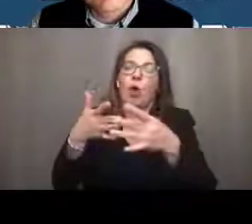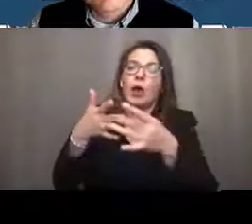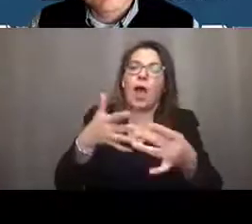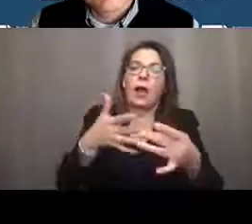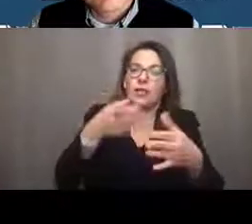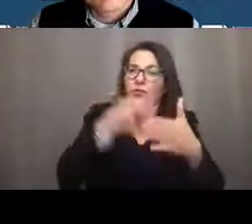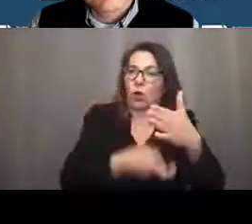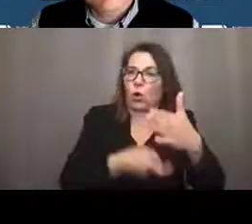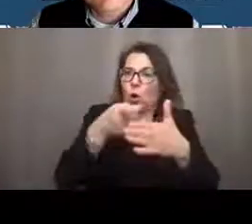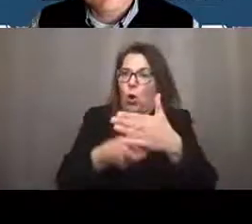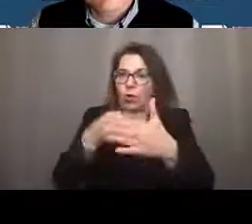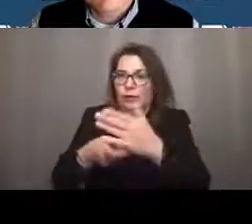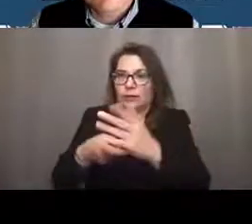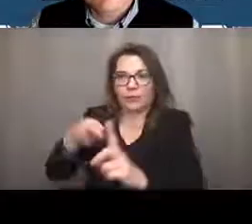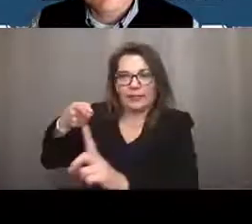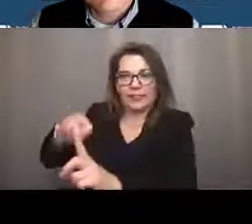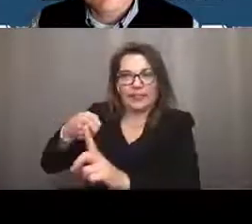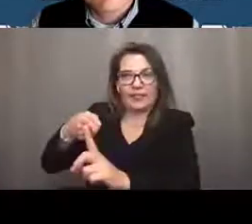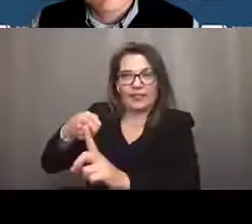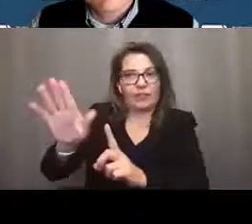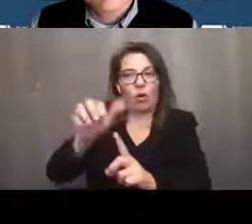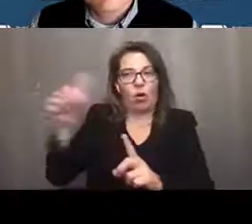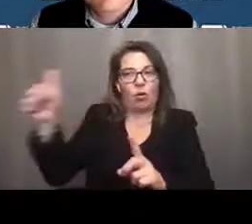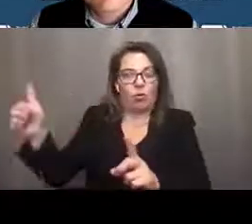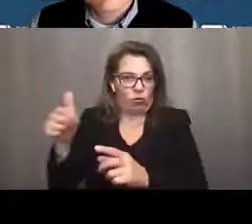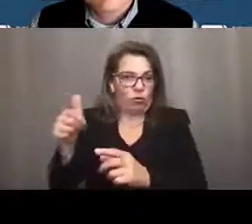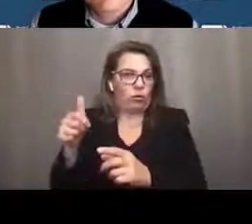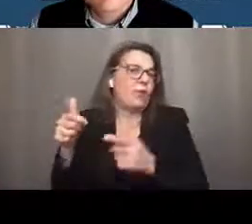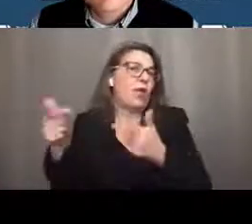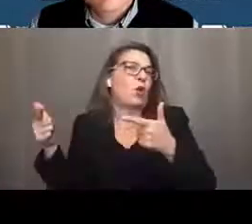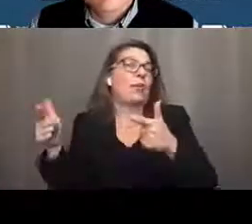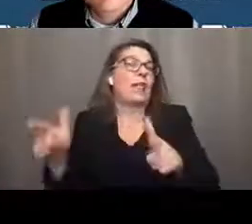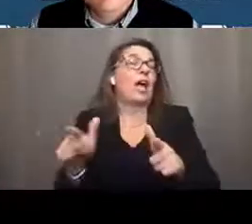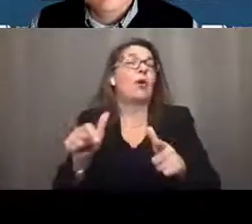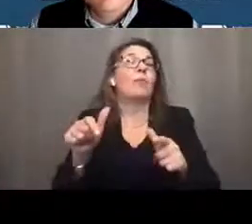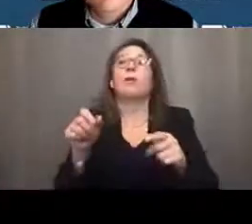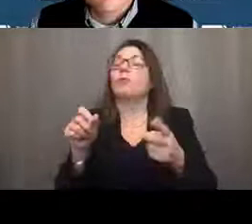that are specifically allowable or not allowable